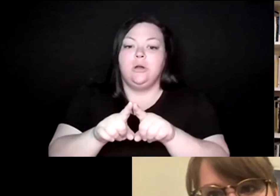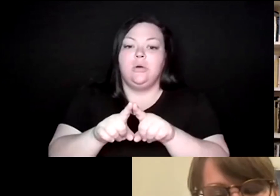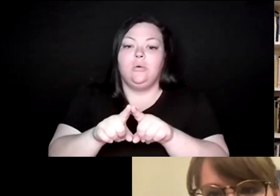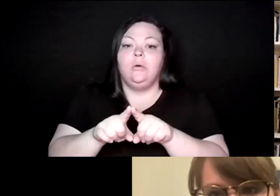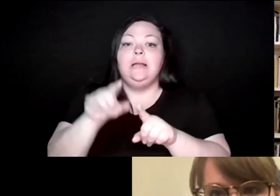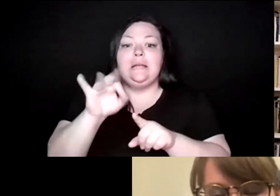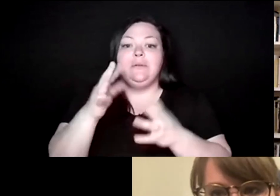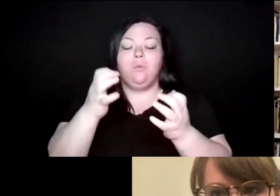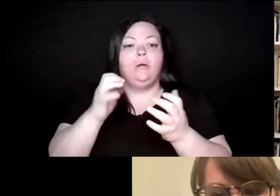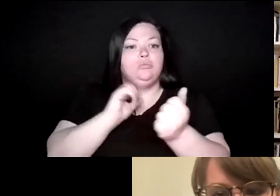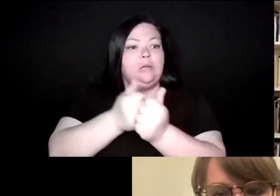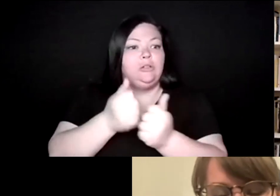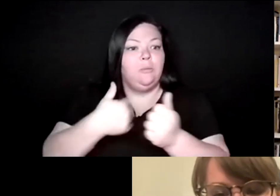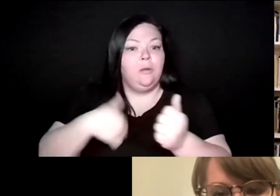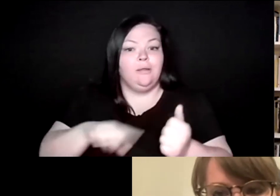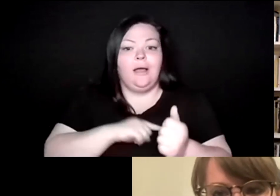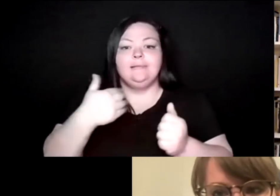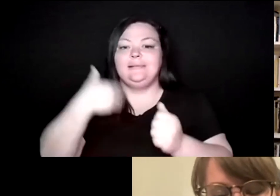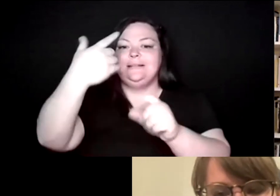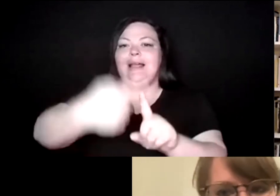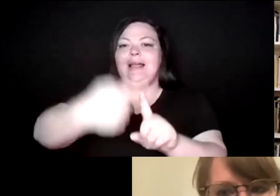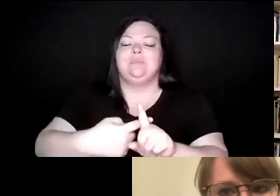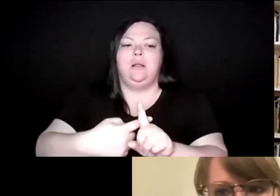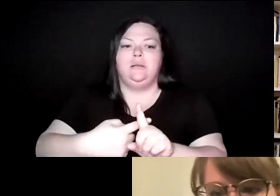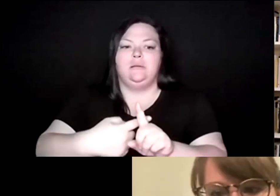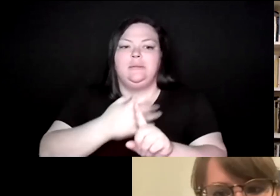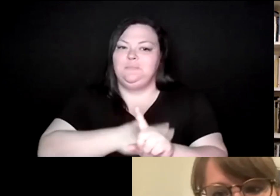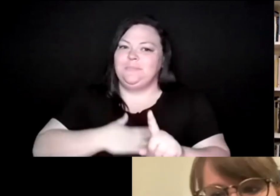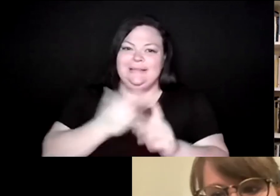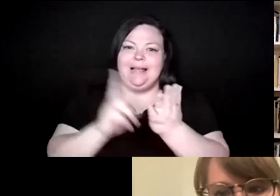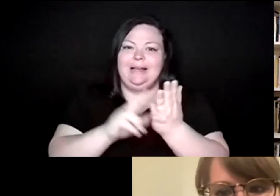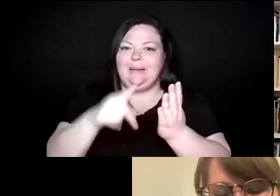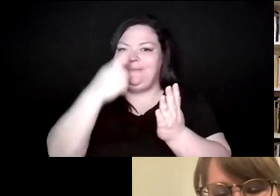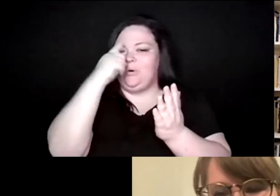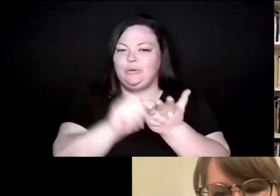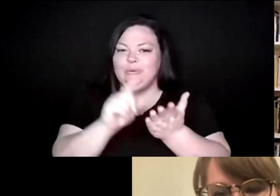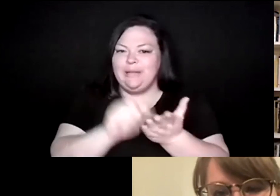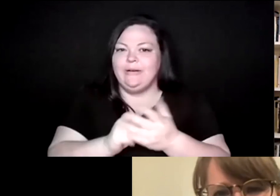up with us, um, next month, um, please sign up for our newsletter, uh, please fill out